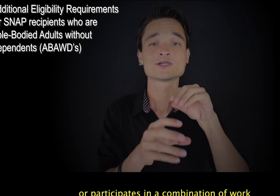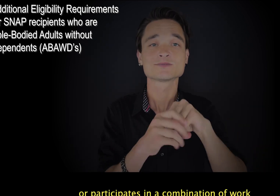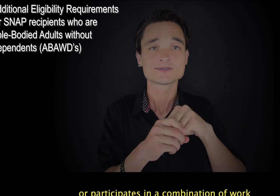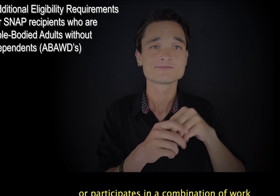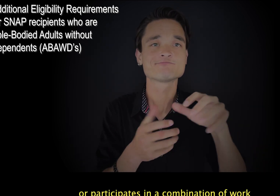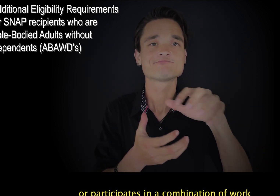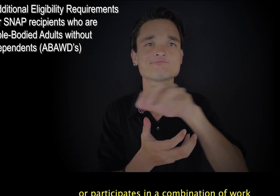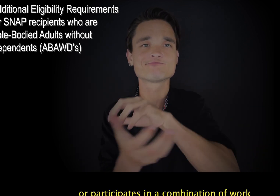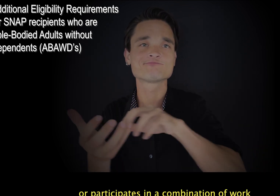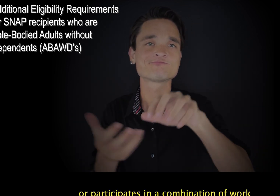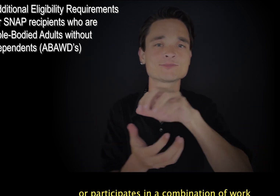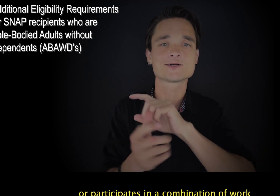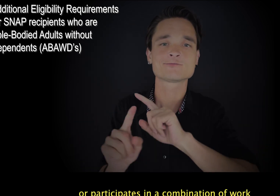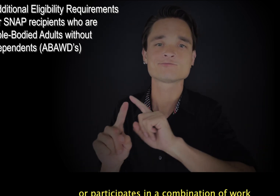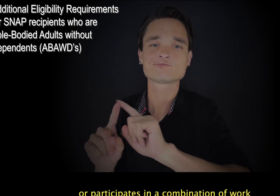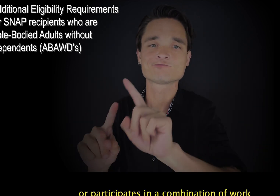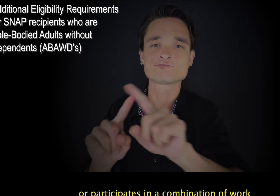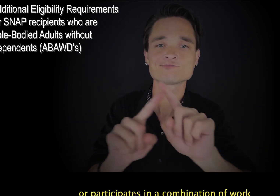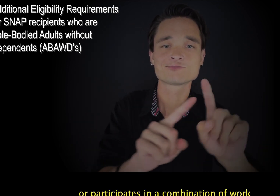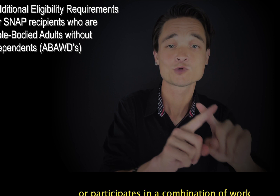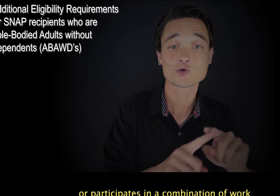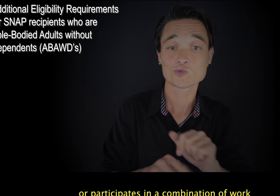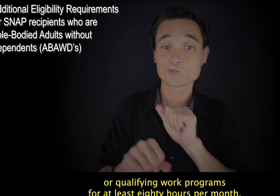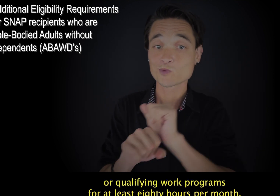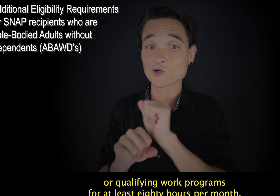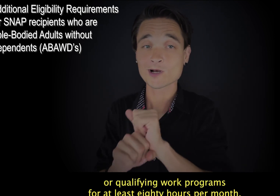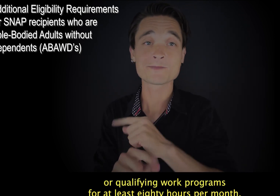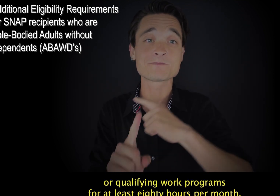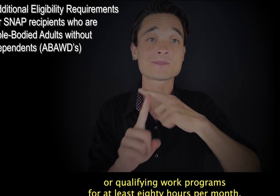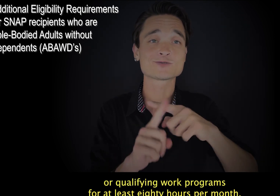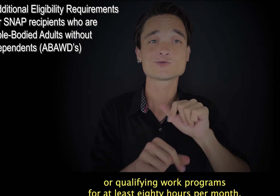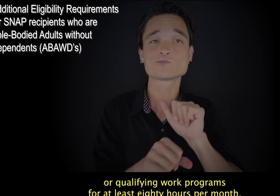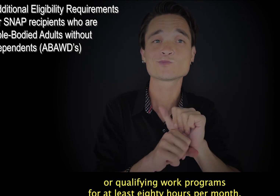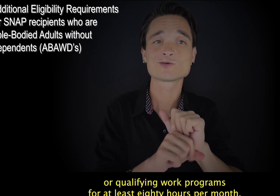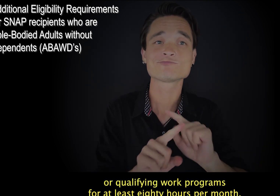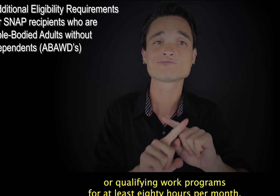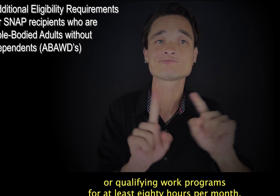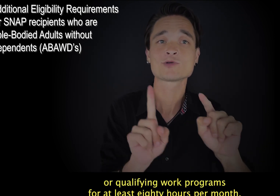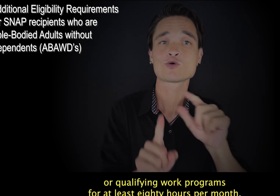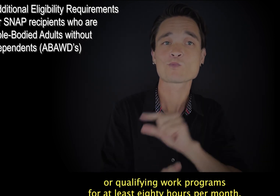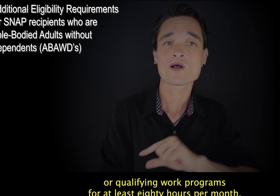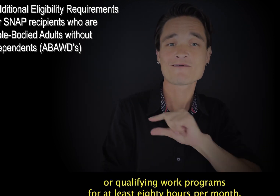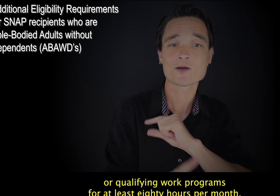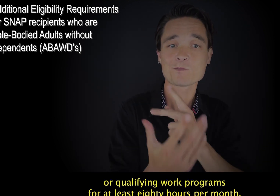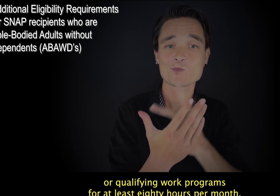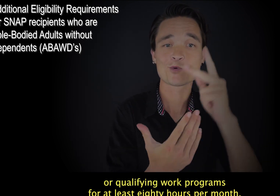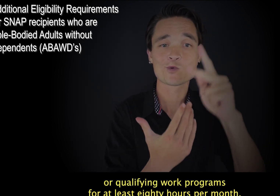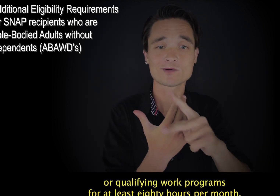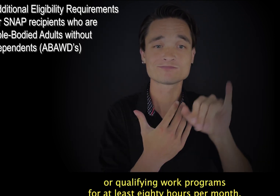or participates in a combination of work or qualifying work programs for at least eighty hours per month.